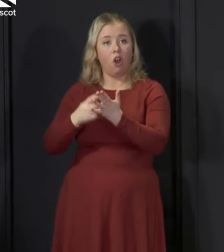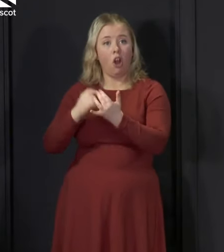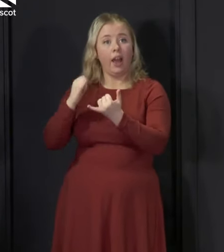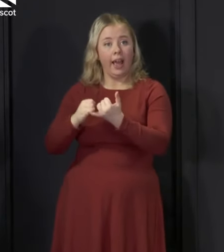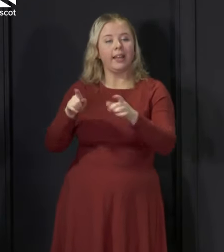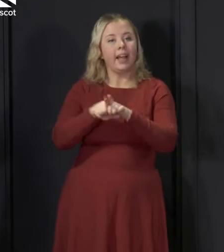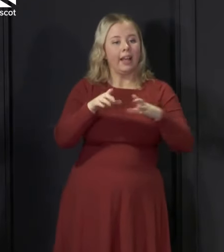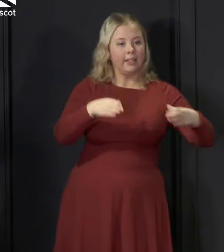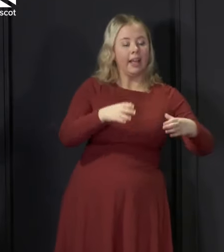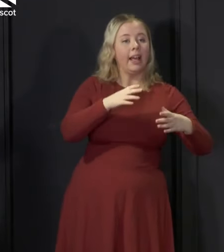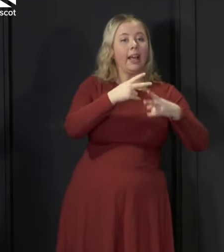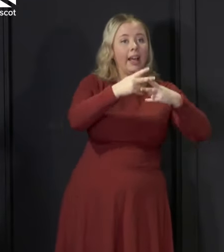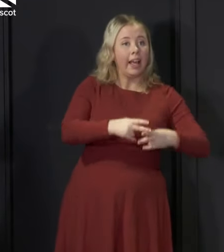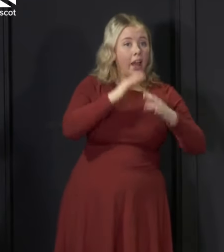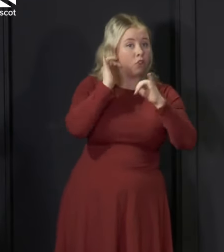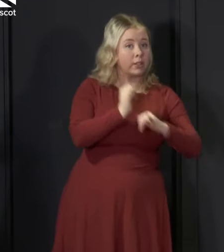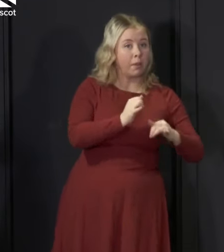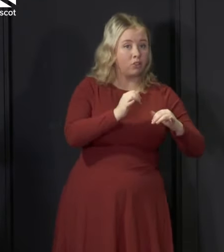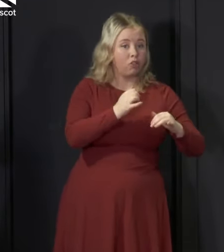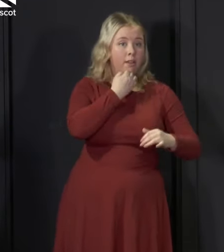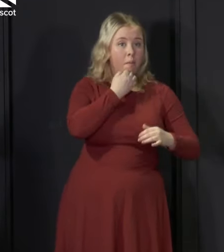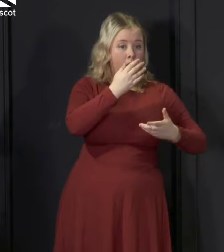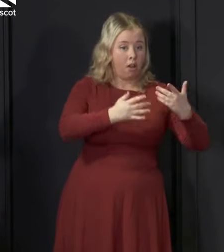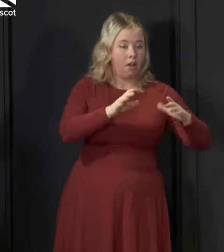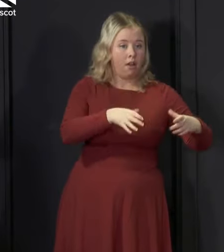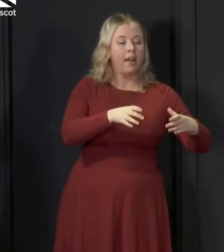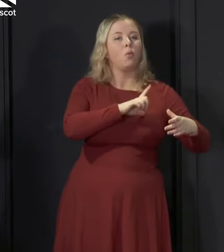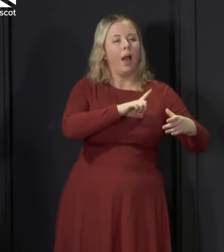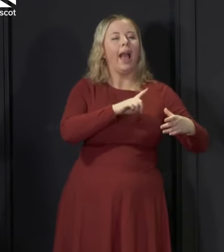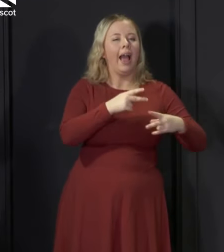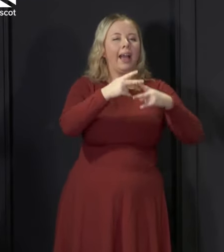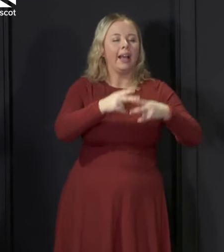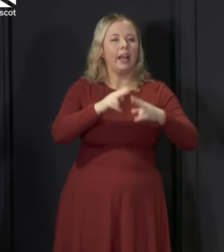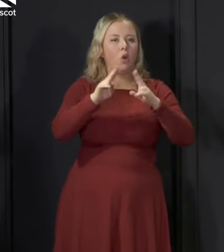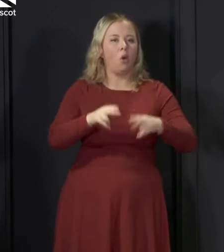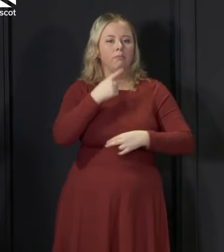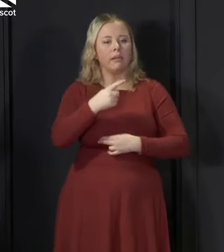Care Inspectorate figure, which is care homes saying a resident has died and we think it